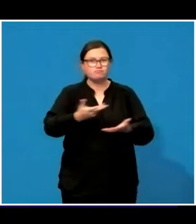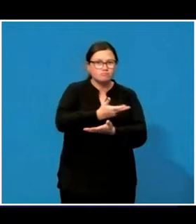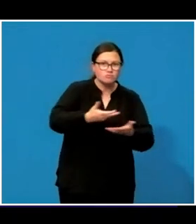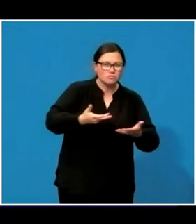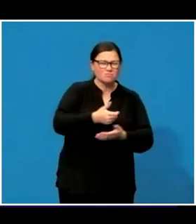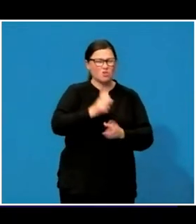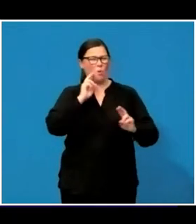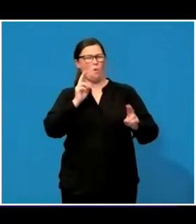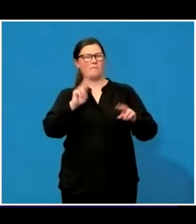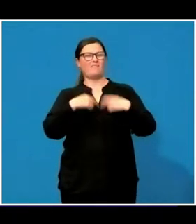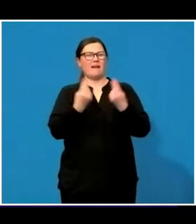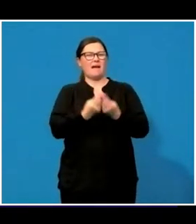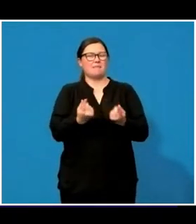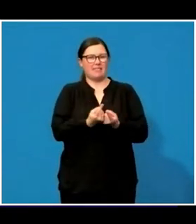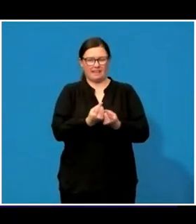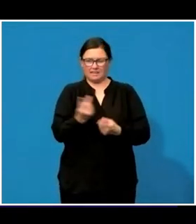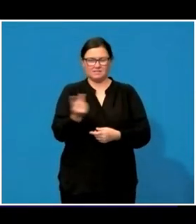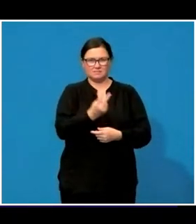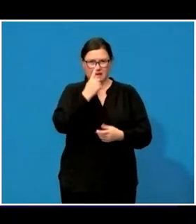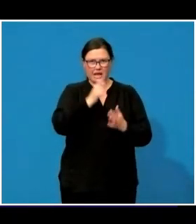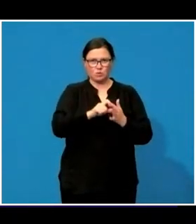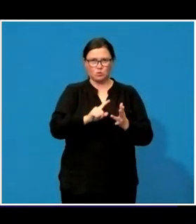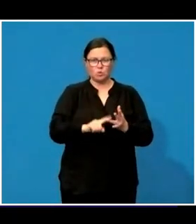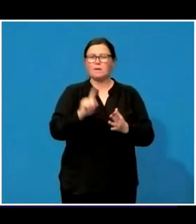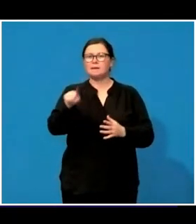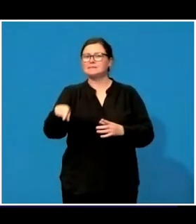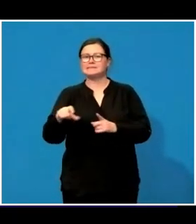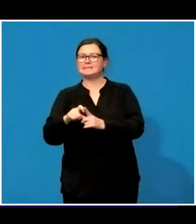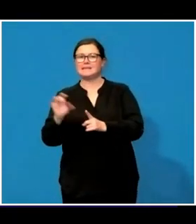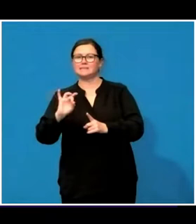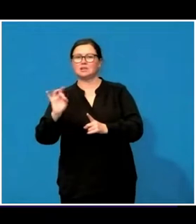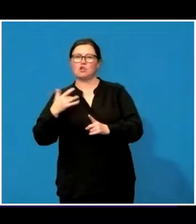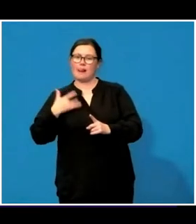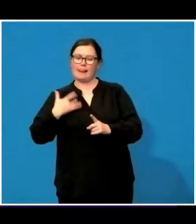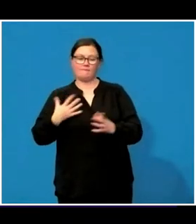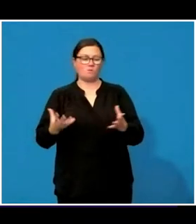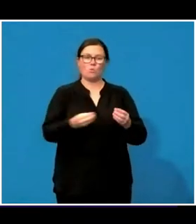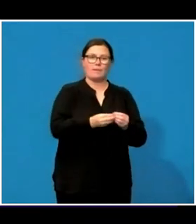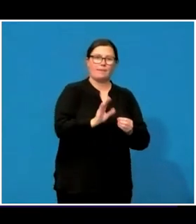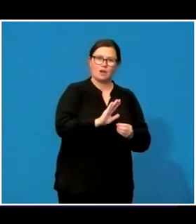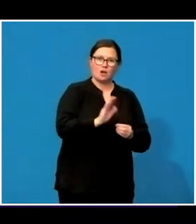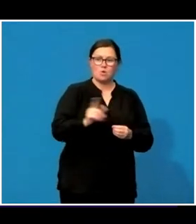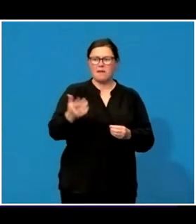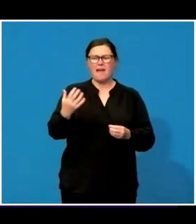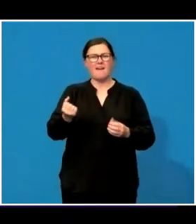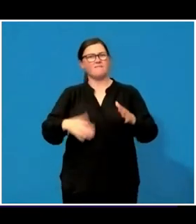There was obviously that she wasn't living there with him, but she had full access to him. MR GRIFFIN: Joan, what happened?